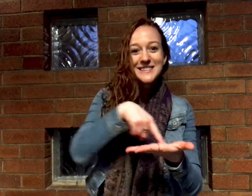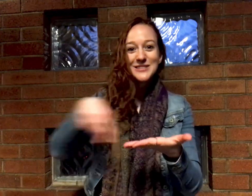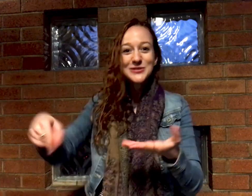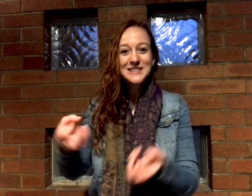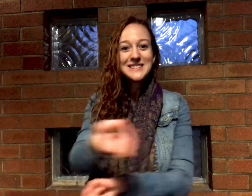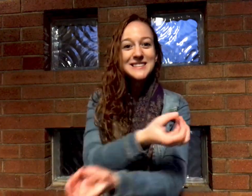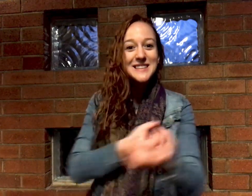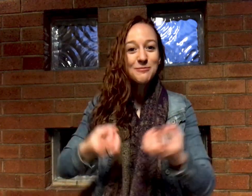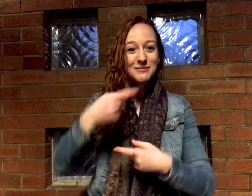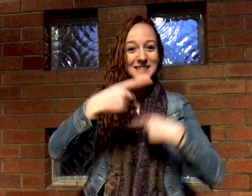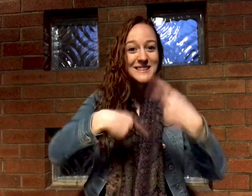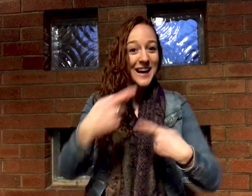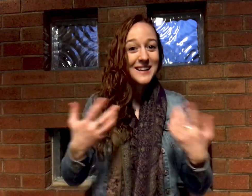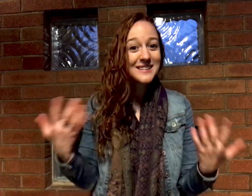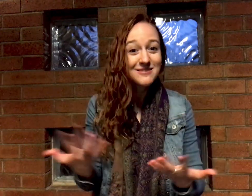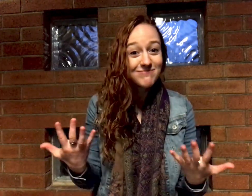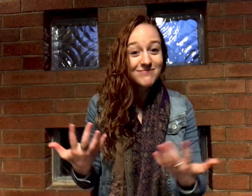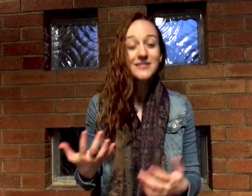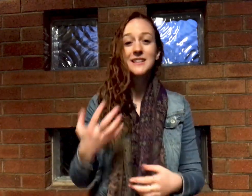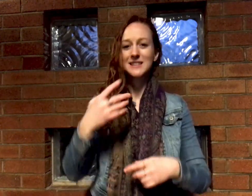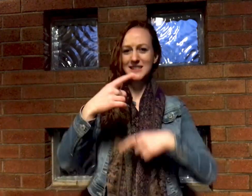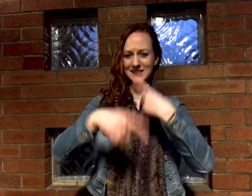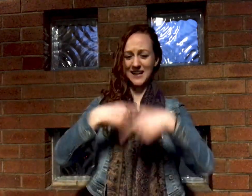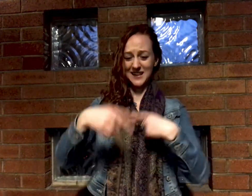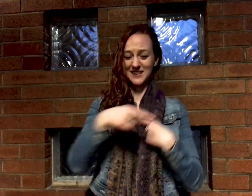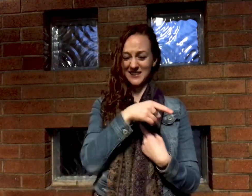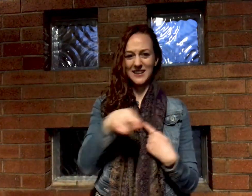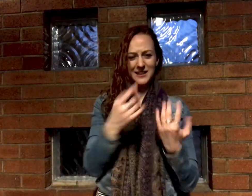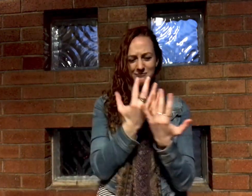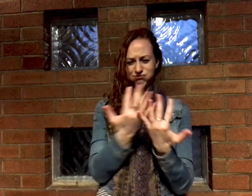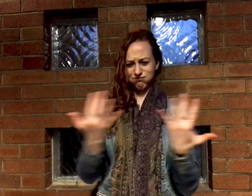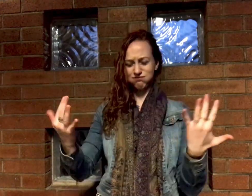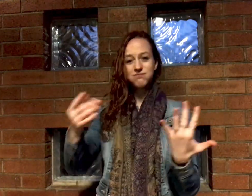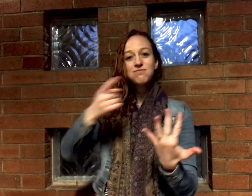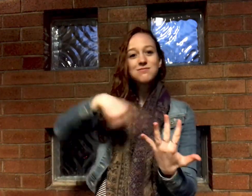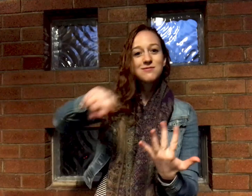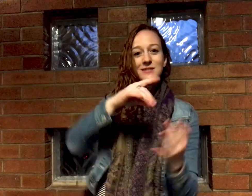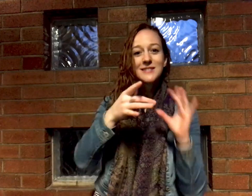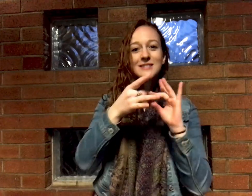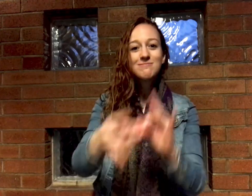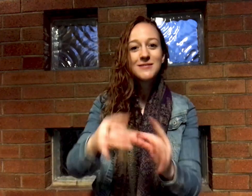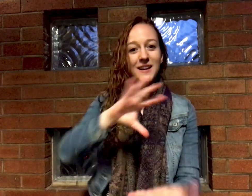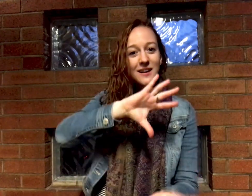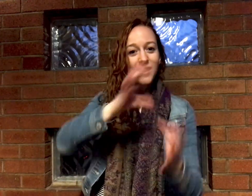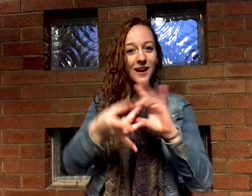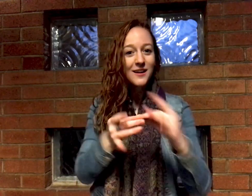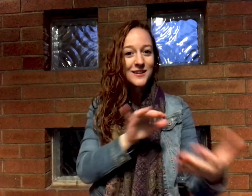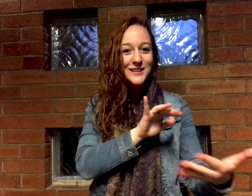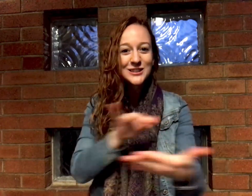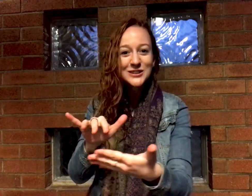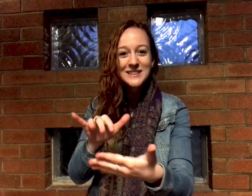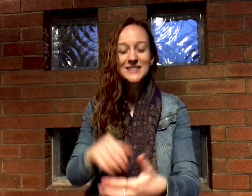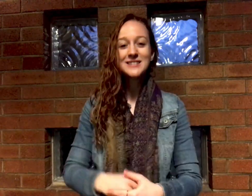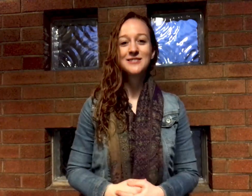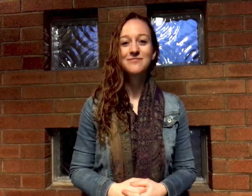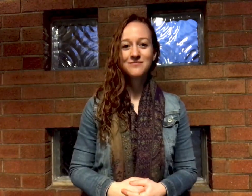This week’s #STEMsigns are… ecology-related!